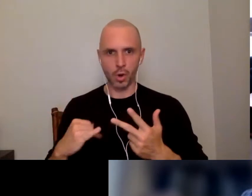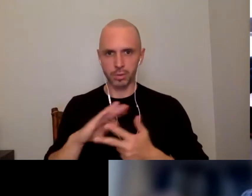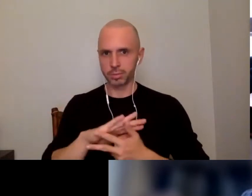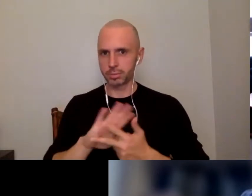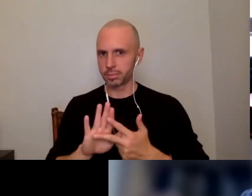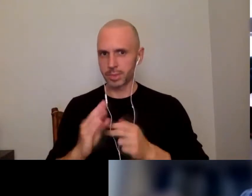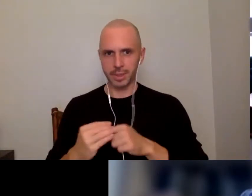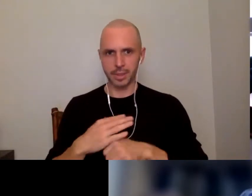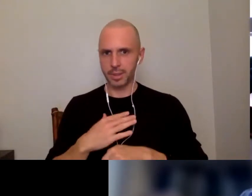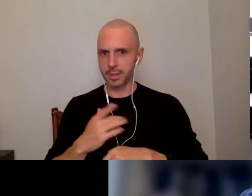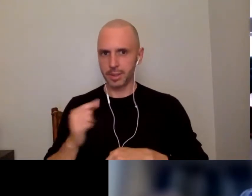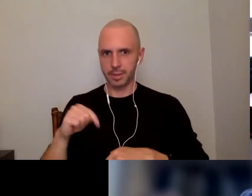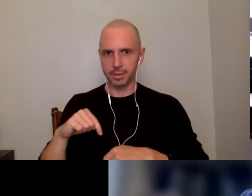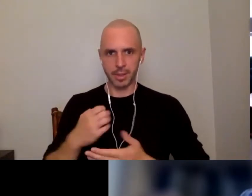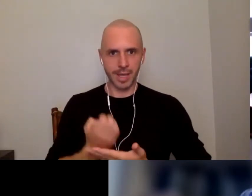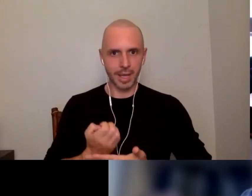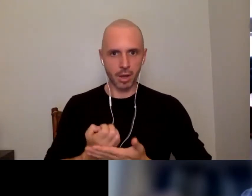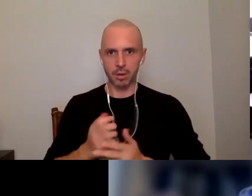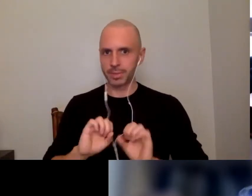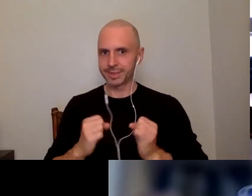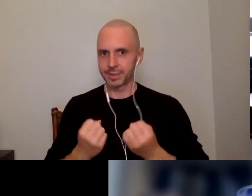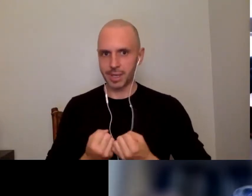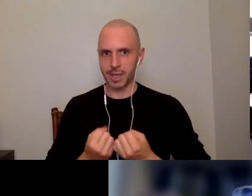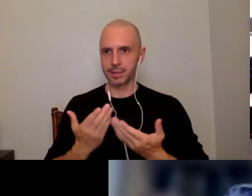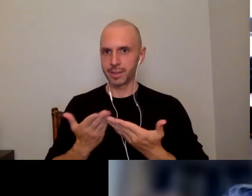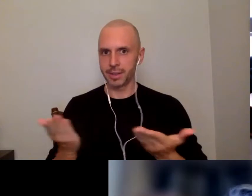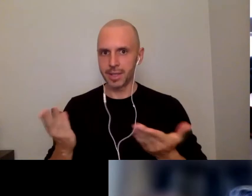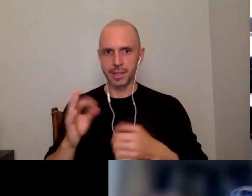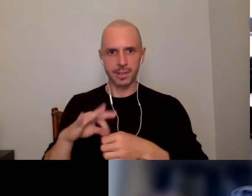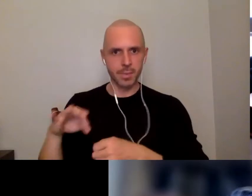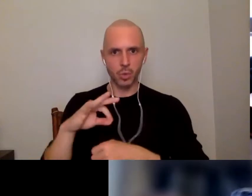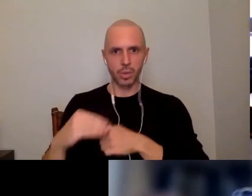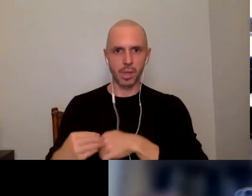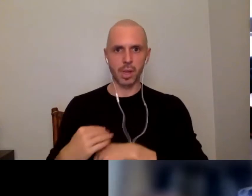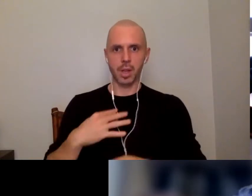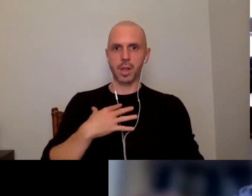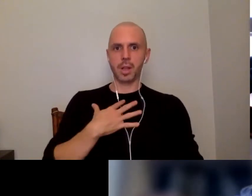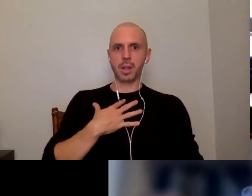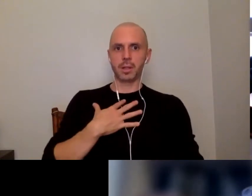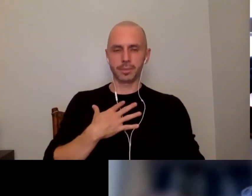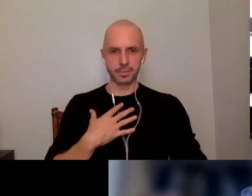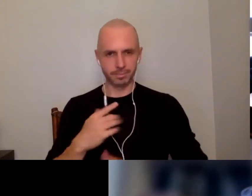spiritual life -well there's something asking and maybe that will be our last question but somebody